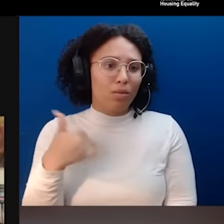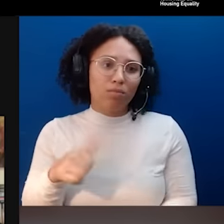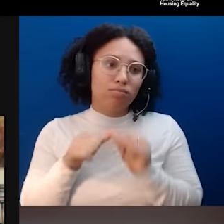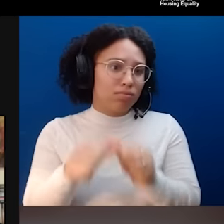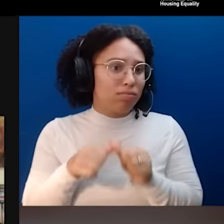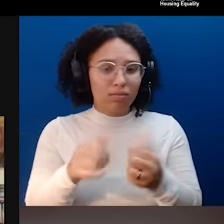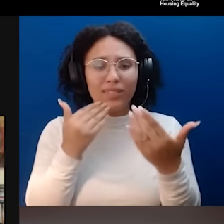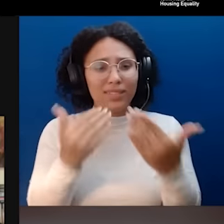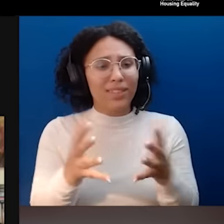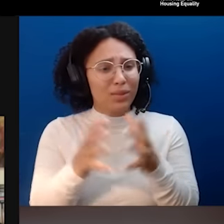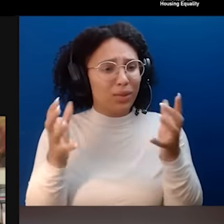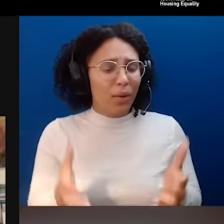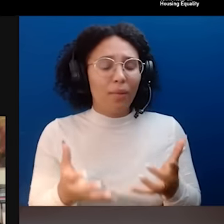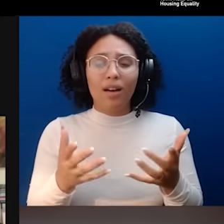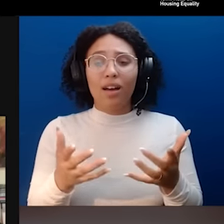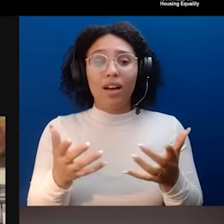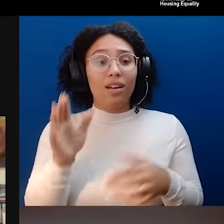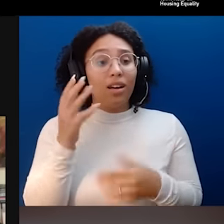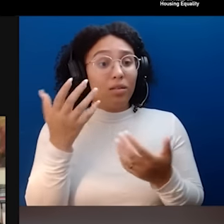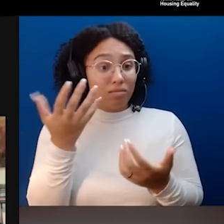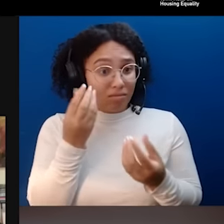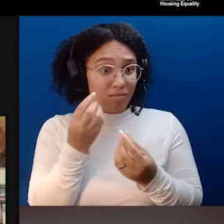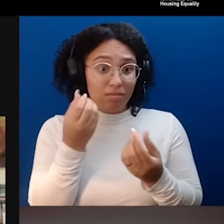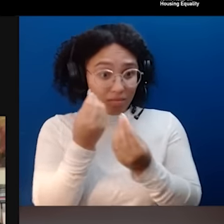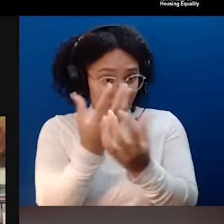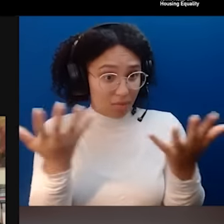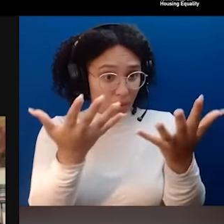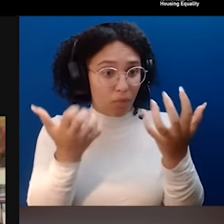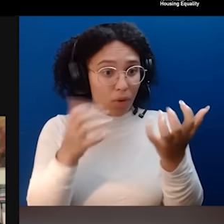and her music at thedustdiveflash.bandcamp.com,